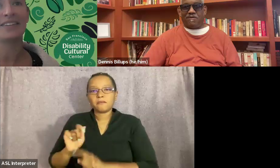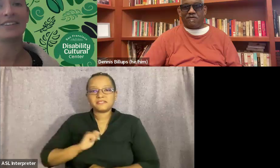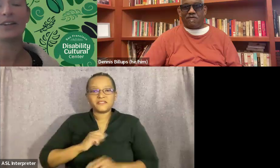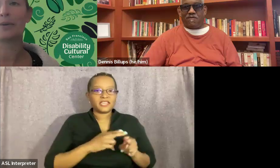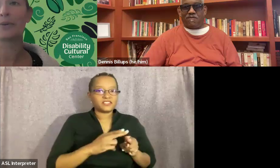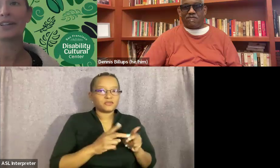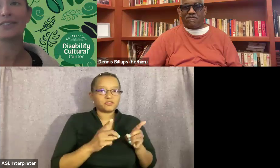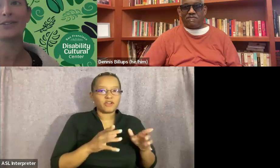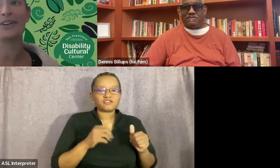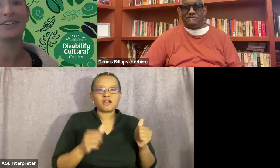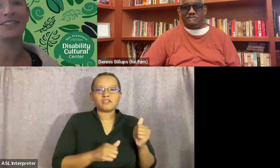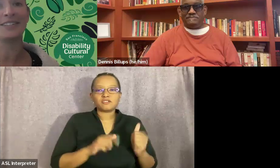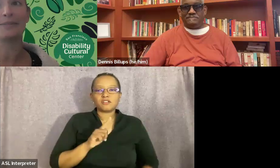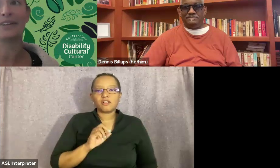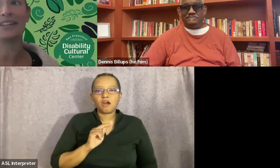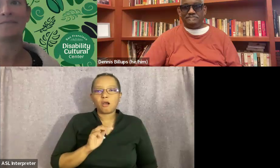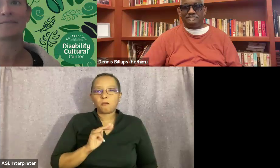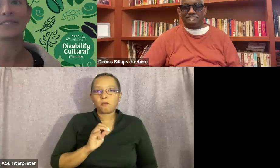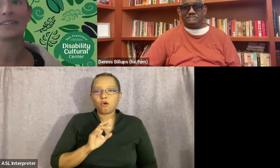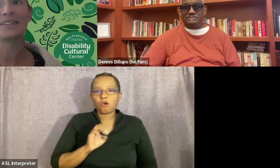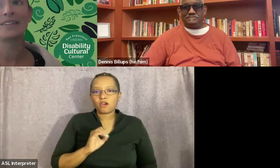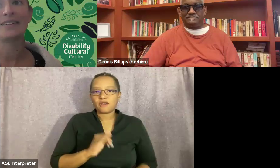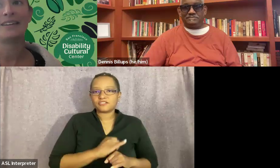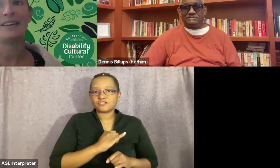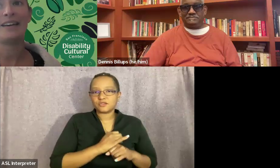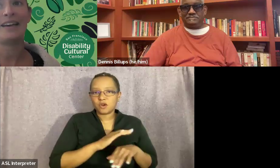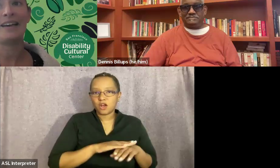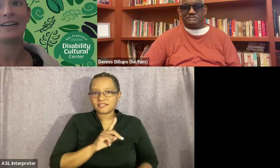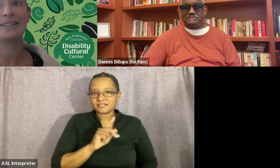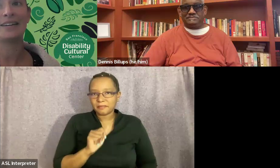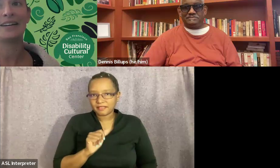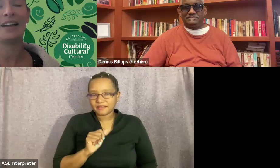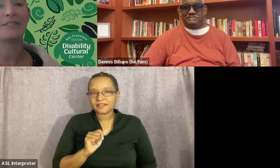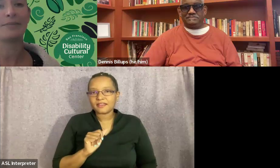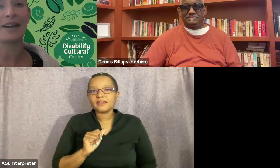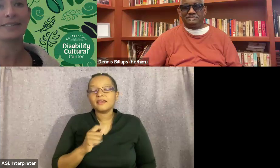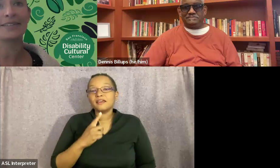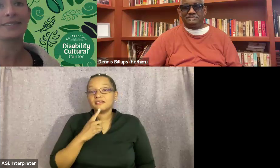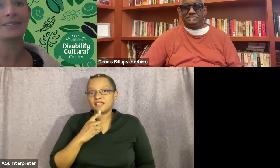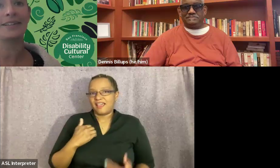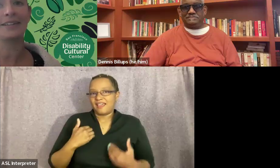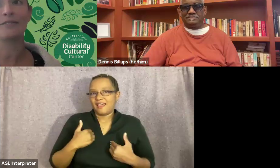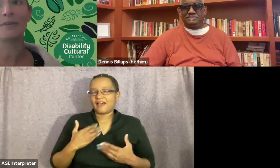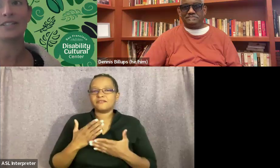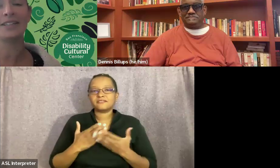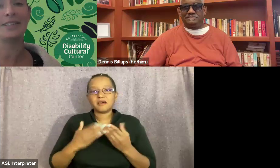at the Longmore Institute on Disability. And I have some access information and